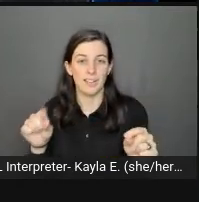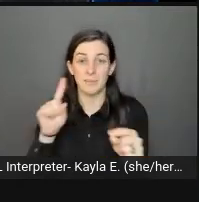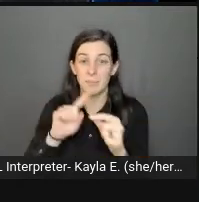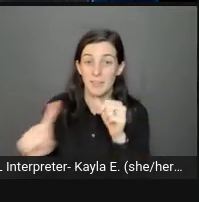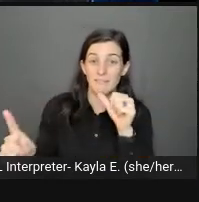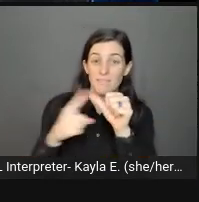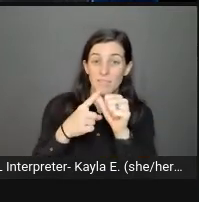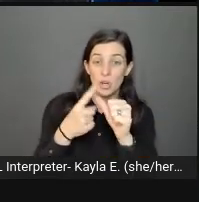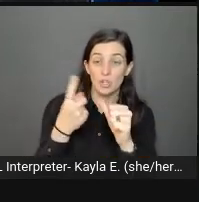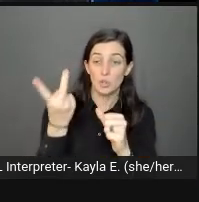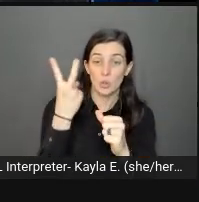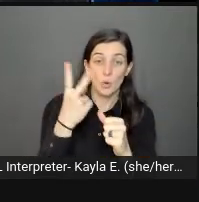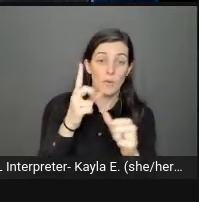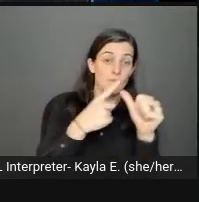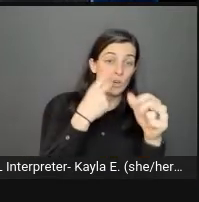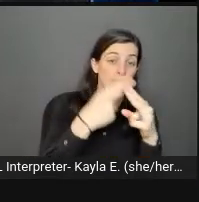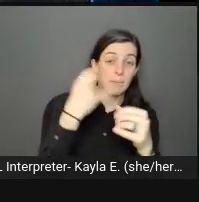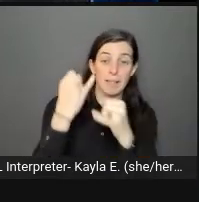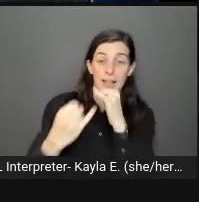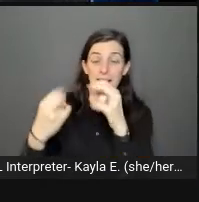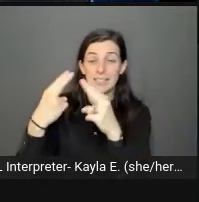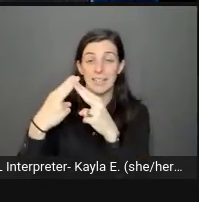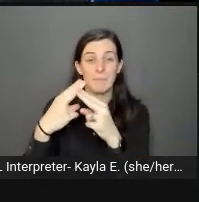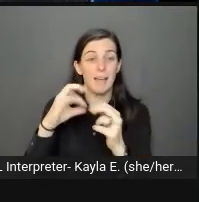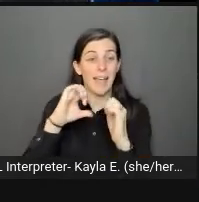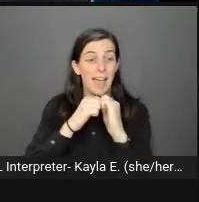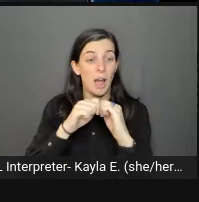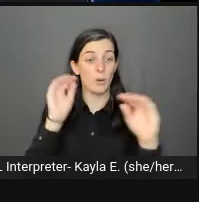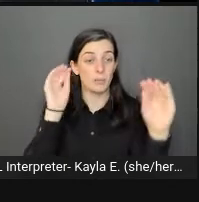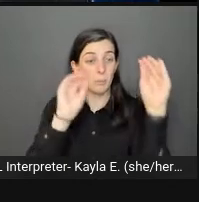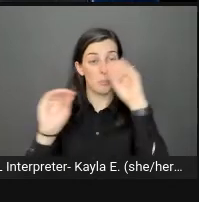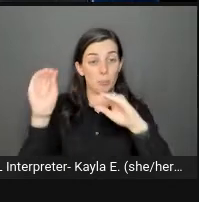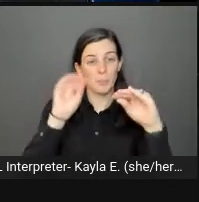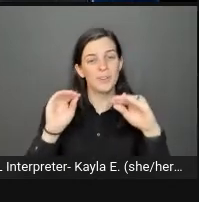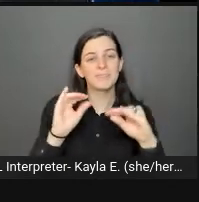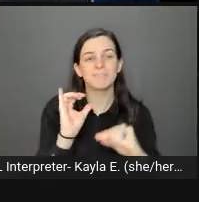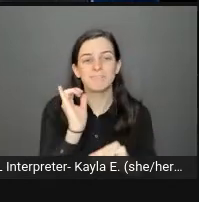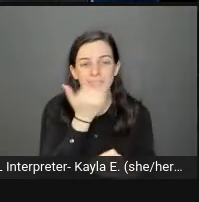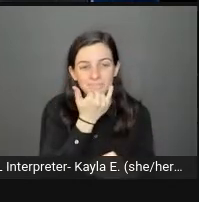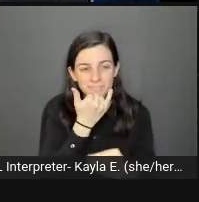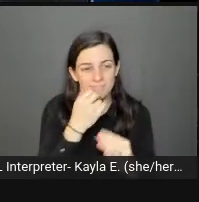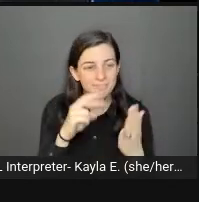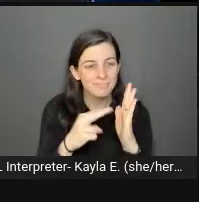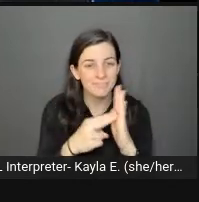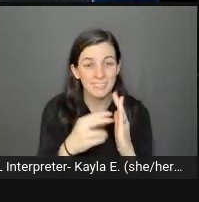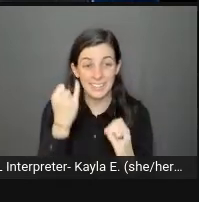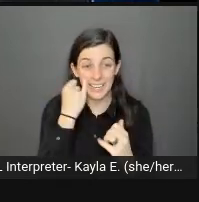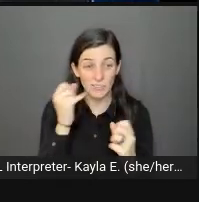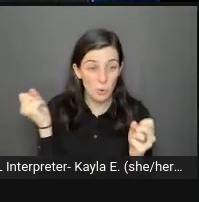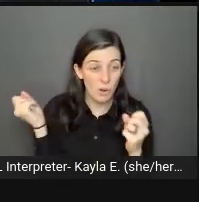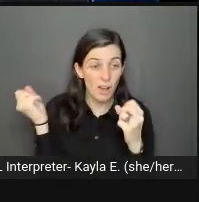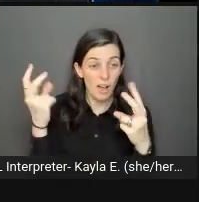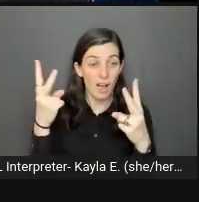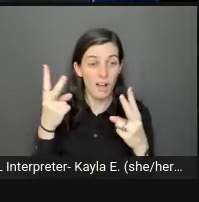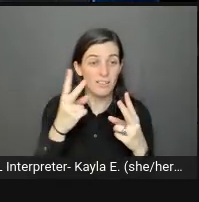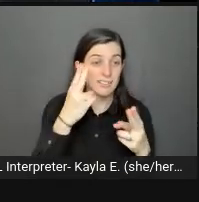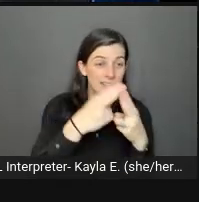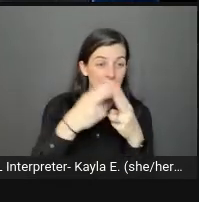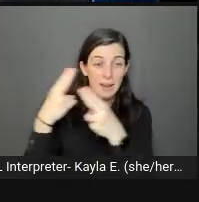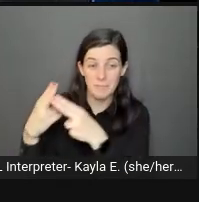there's obviously been a mistake in the way it's been put together. I don't get any useful information from the first and last name bits